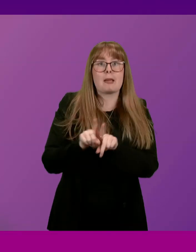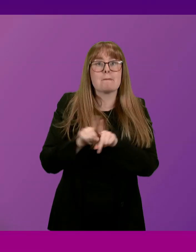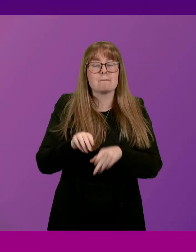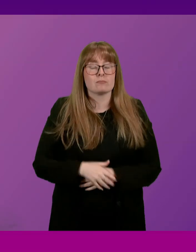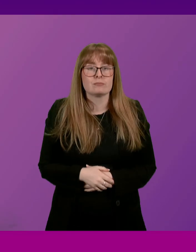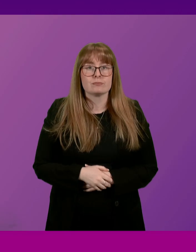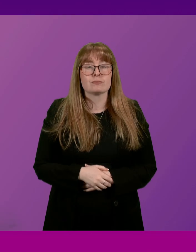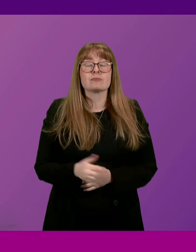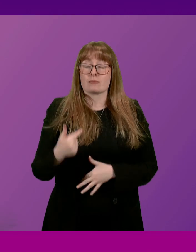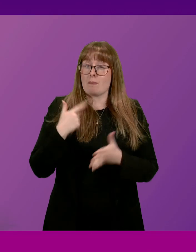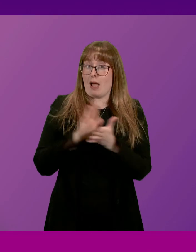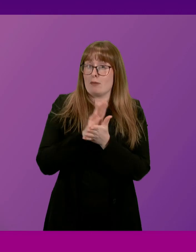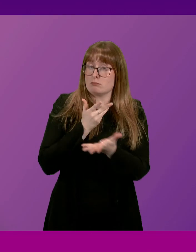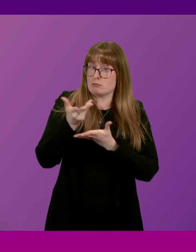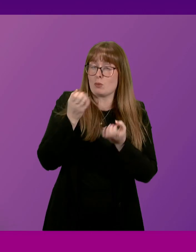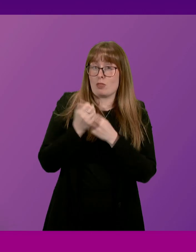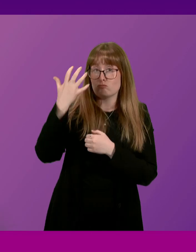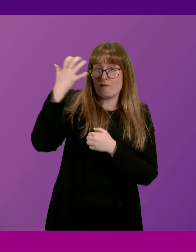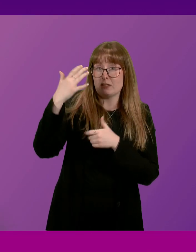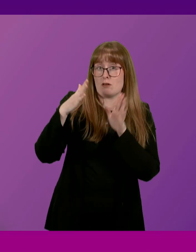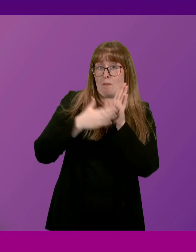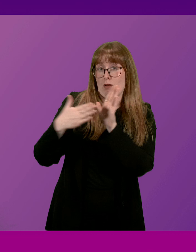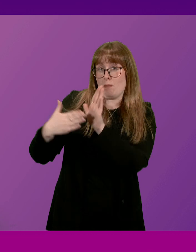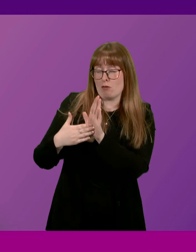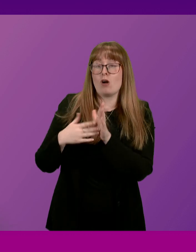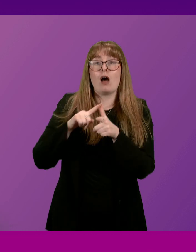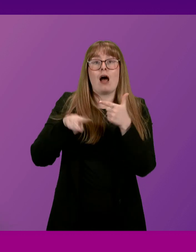We are pleased to be working with Professor Sir Michael Marmot and Public Health Scotland